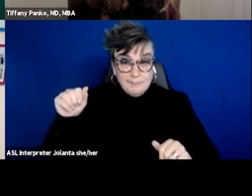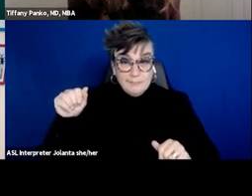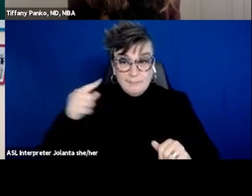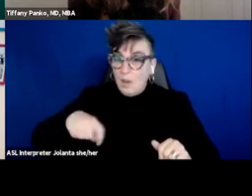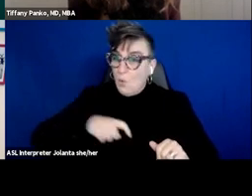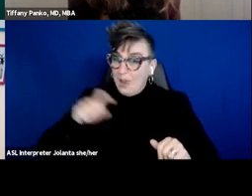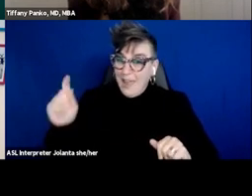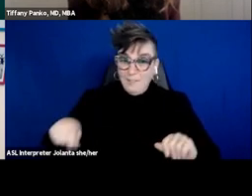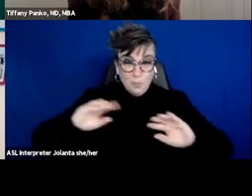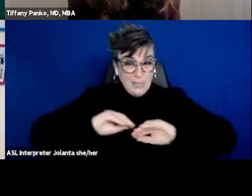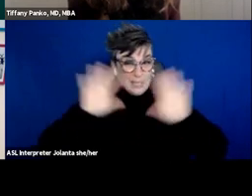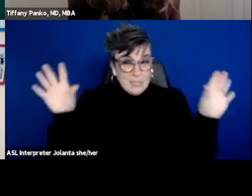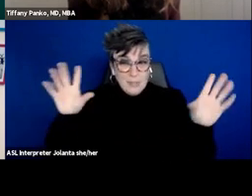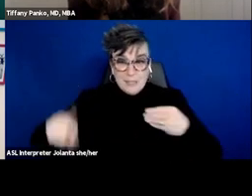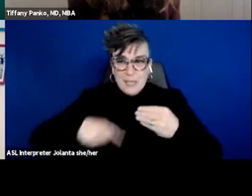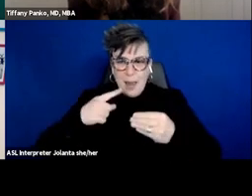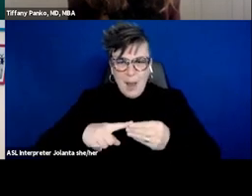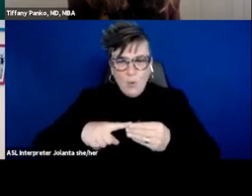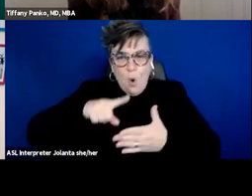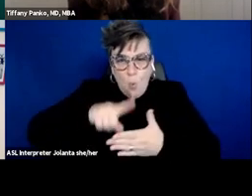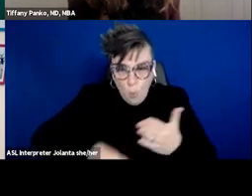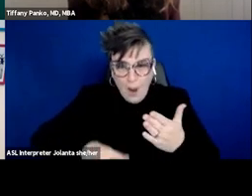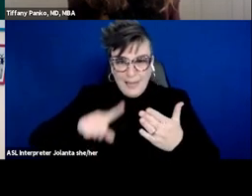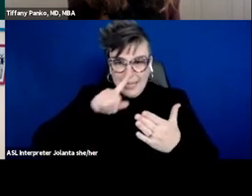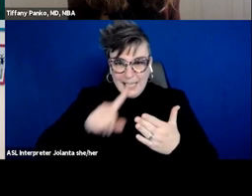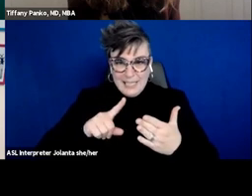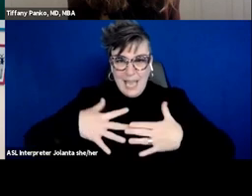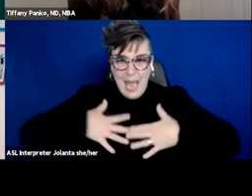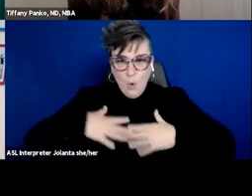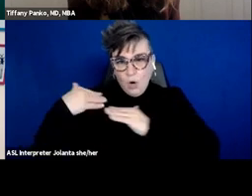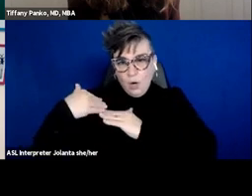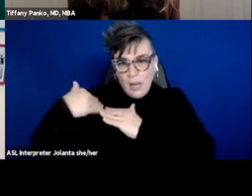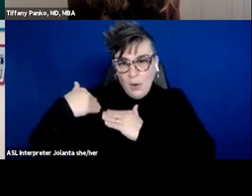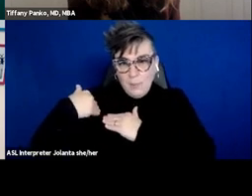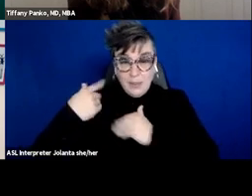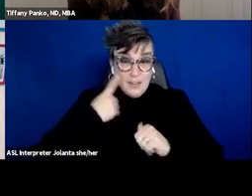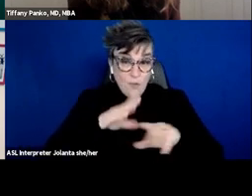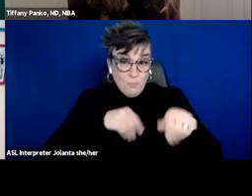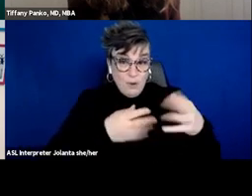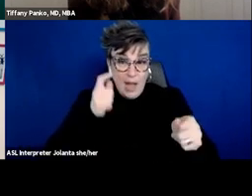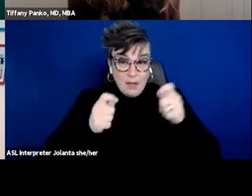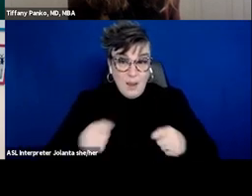in defining responsibility for accommodations, and providing those accommodations. You know,